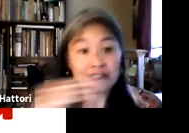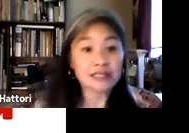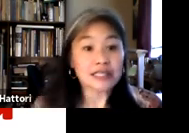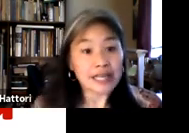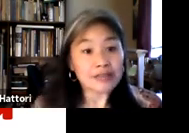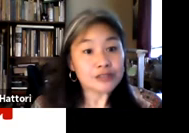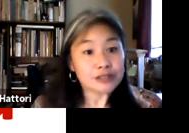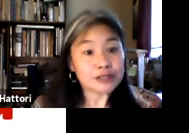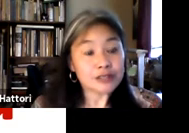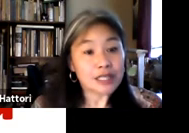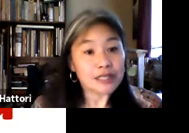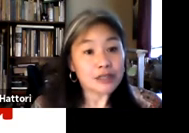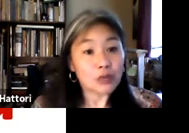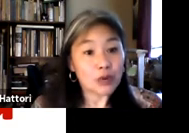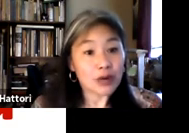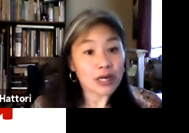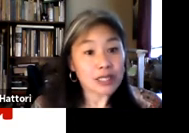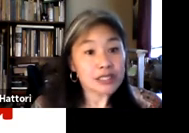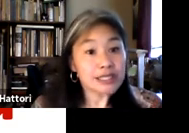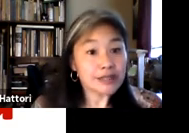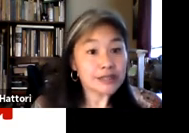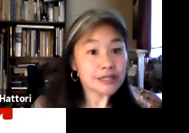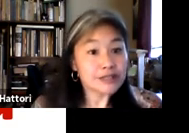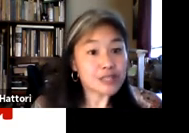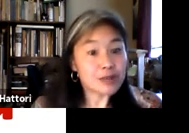map, there were things like a church, a high school,